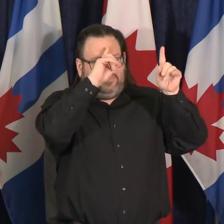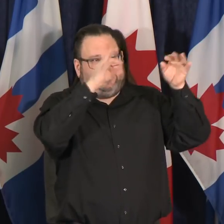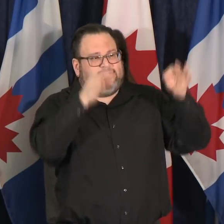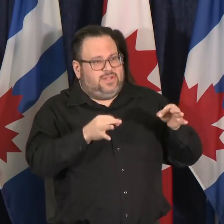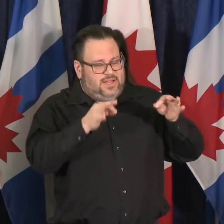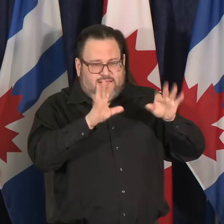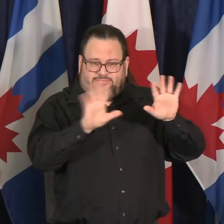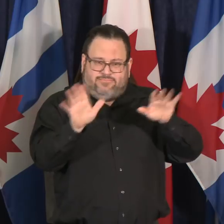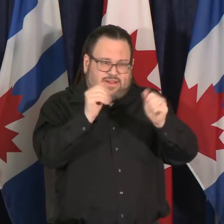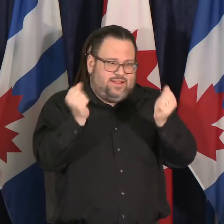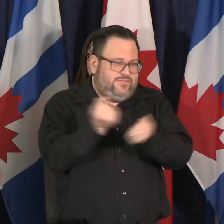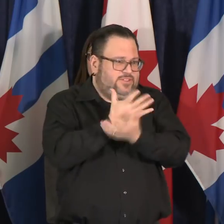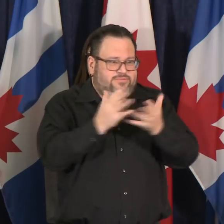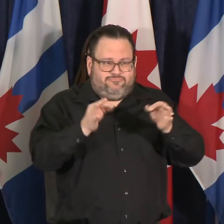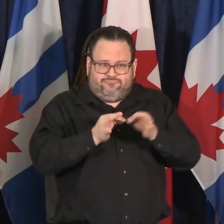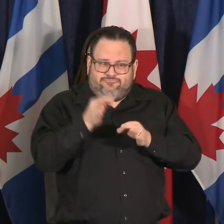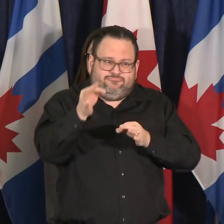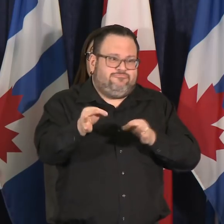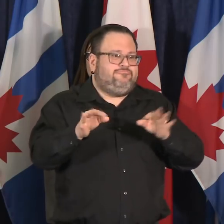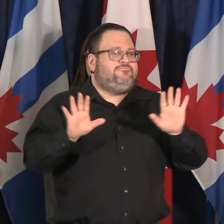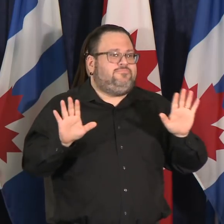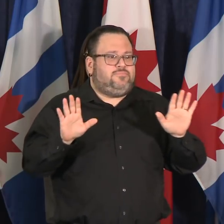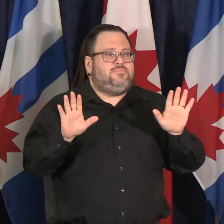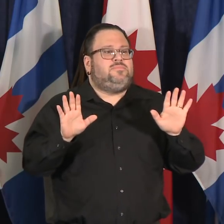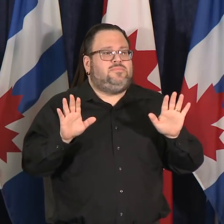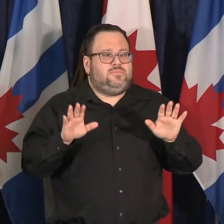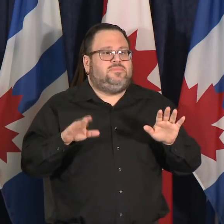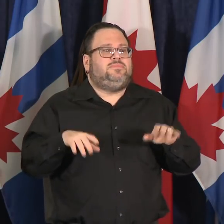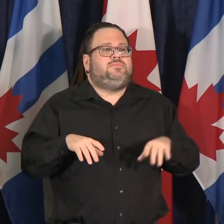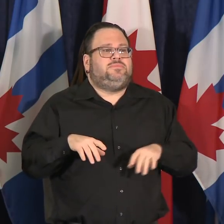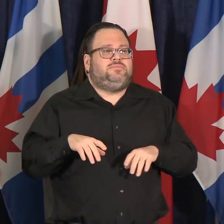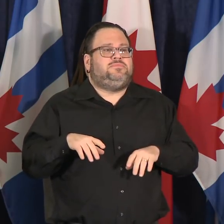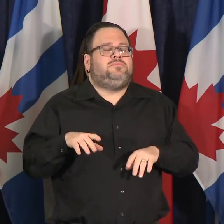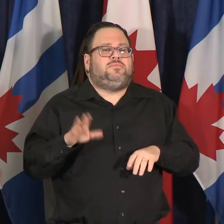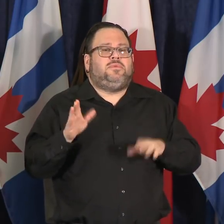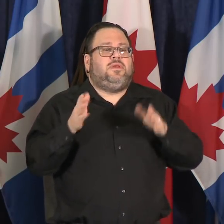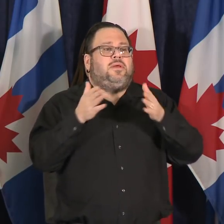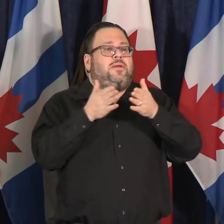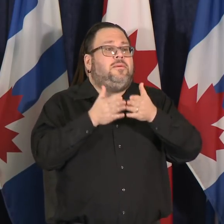consultations have been cancelled the suspension of consultations will cause